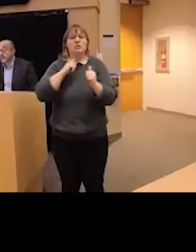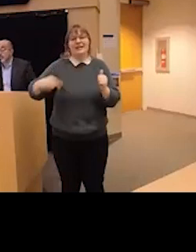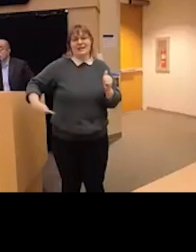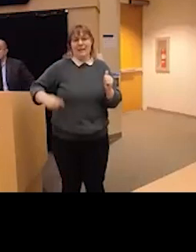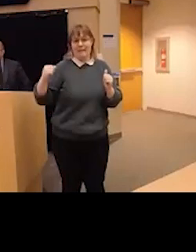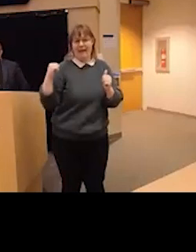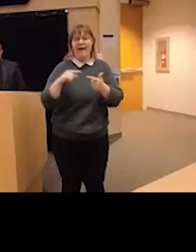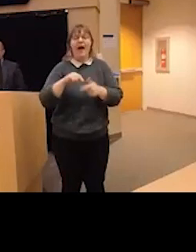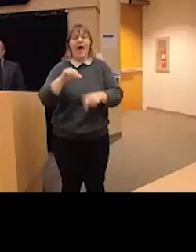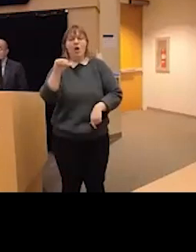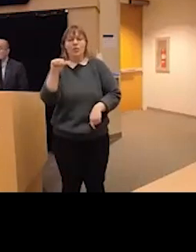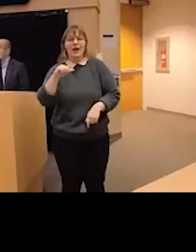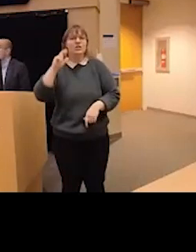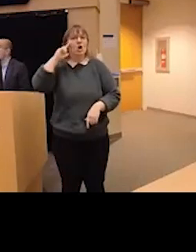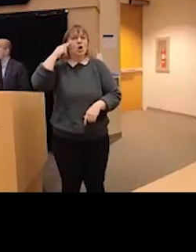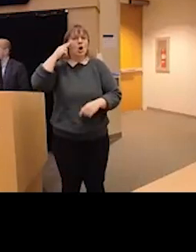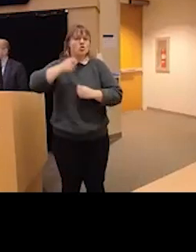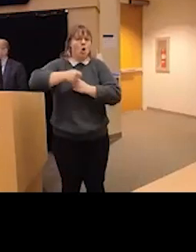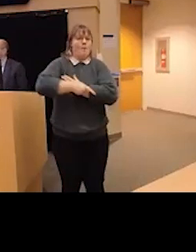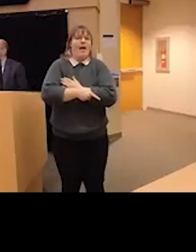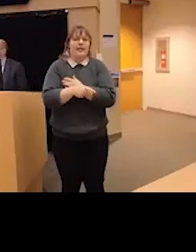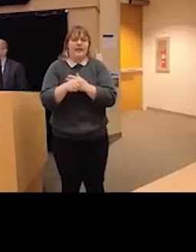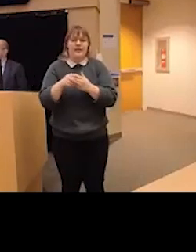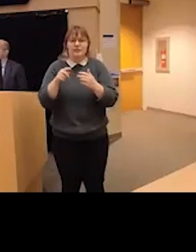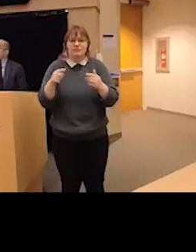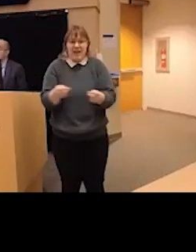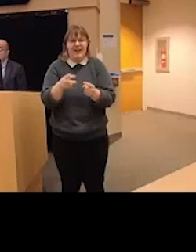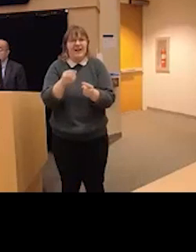arthritis pain and neuropathic pain and as you all know there's lots of ties between poorly treated